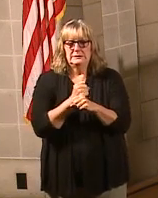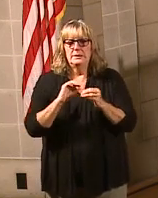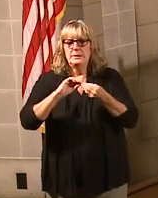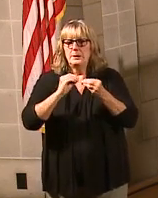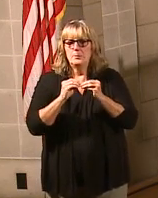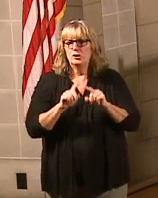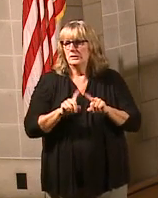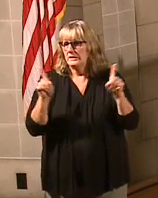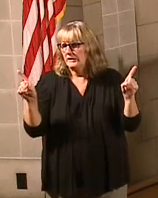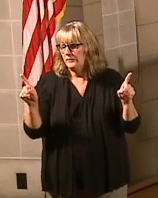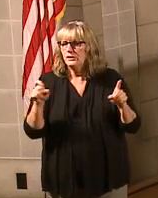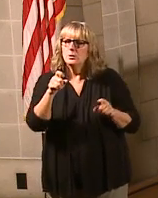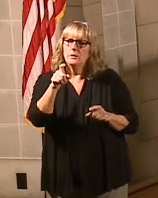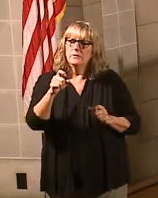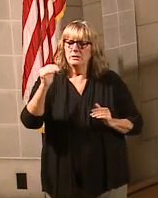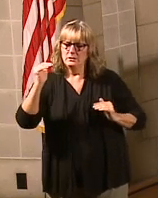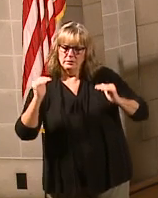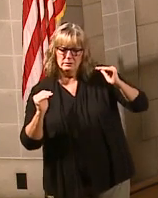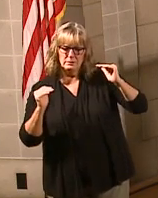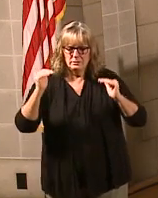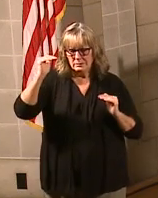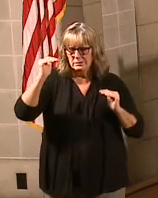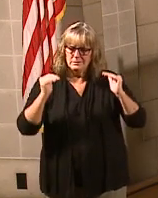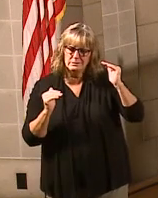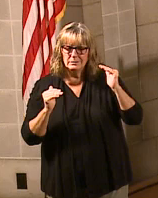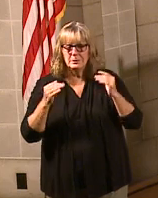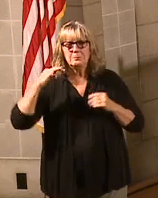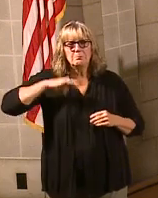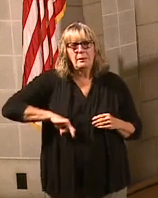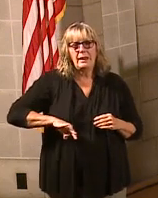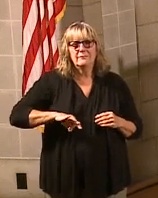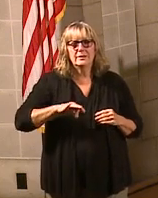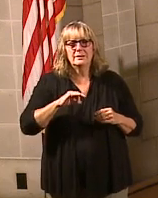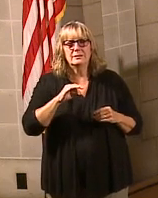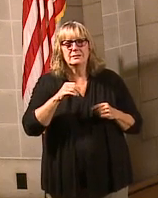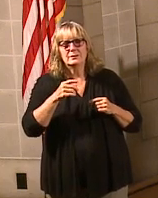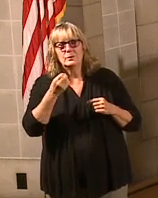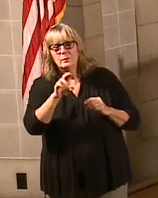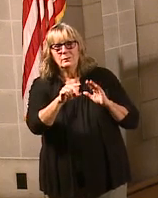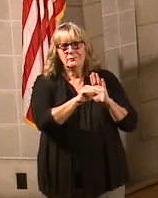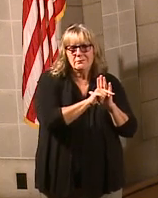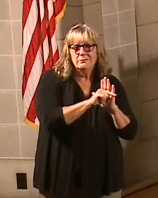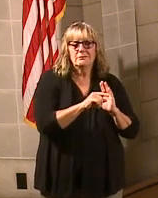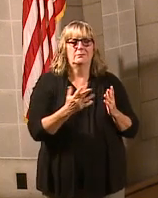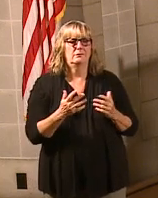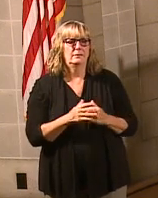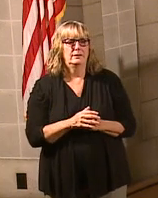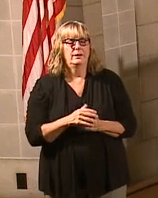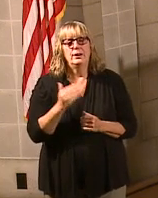GEORGIA THAT SHOWED MASKING OPTIONAL AND MASKING MANDATE